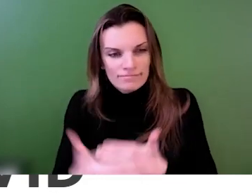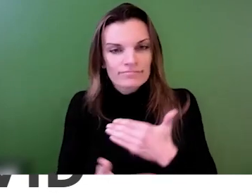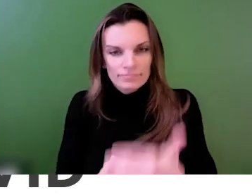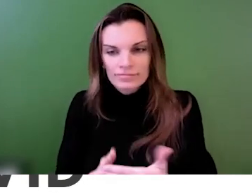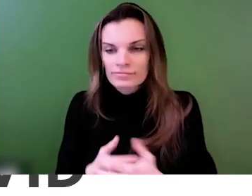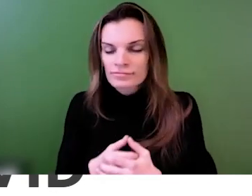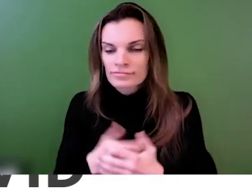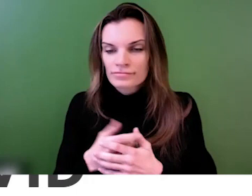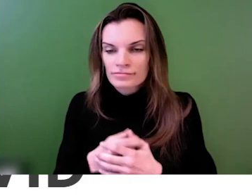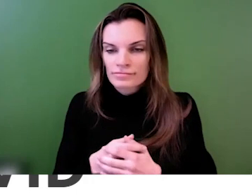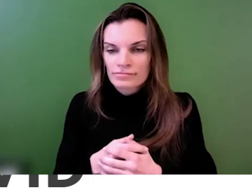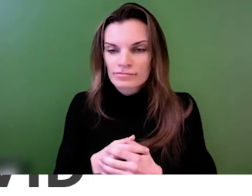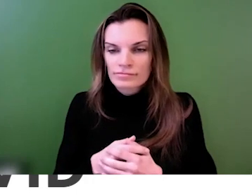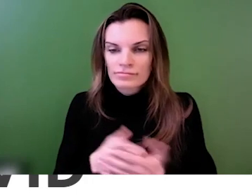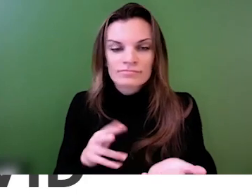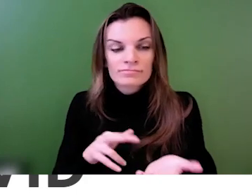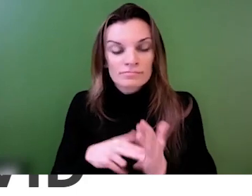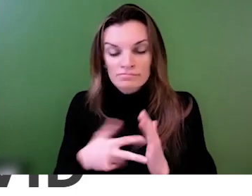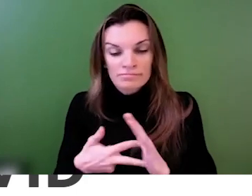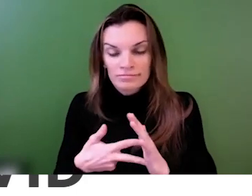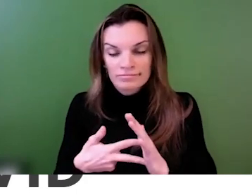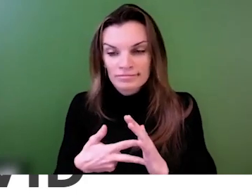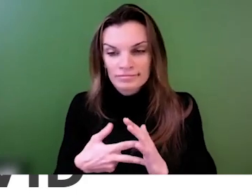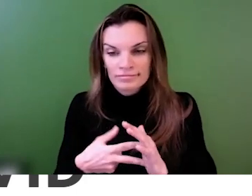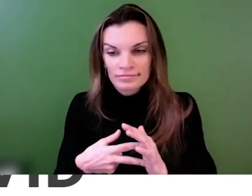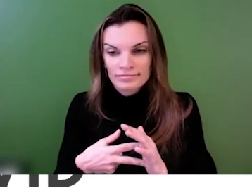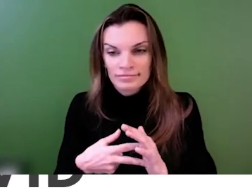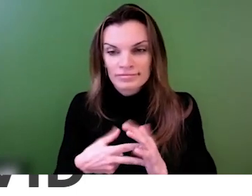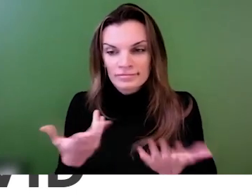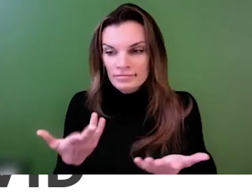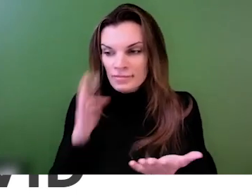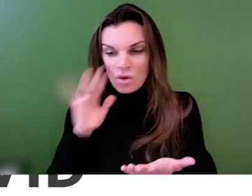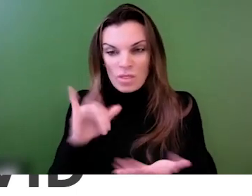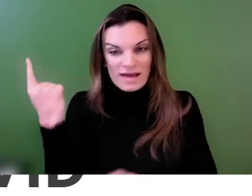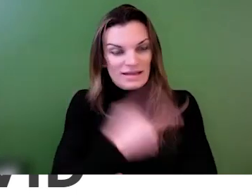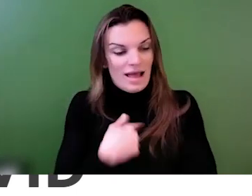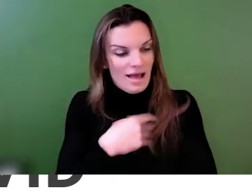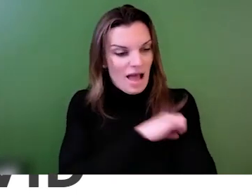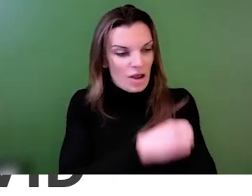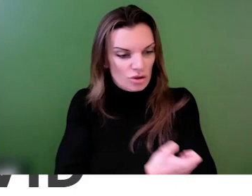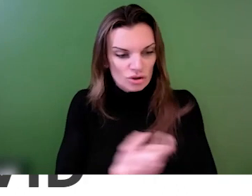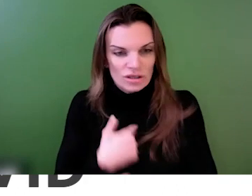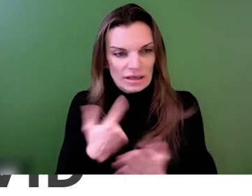really work within how much energy you have for the day. You don't push yourself. You